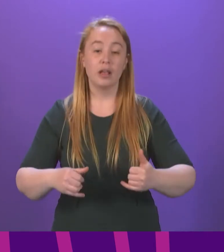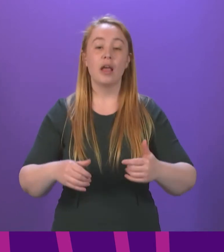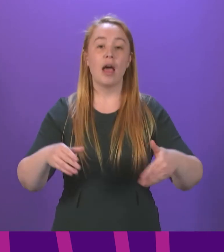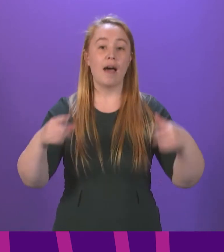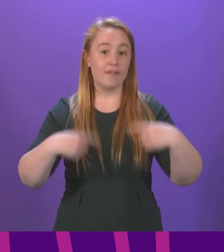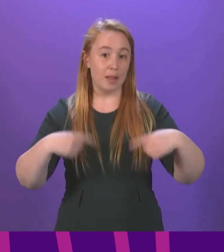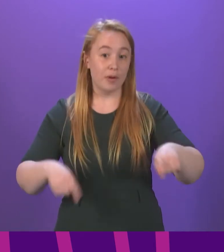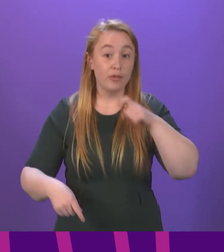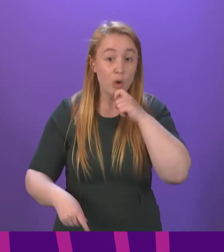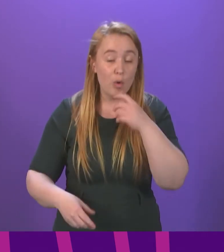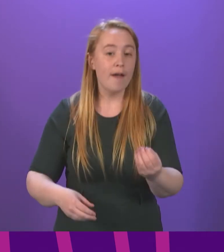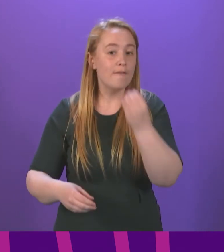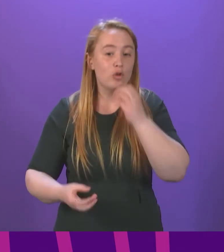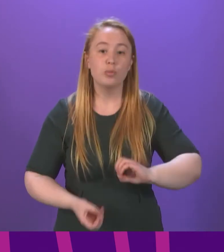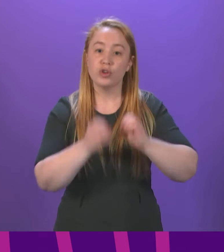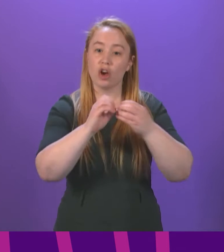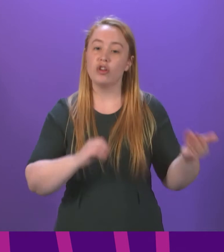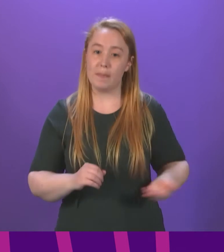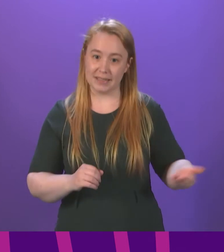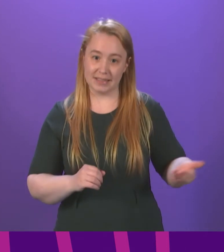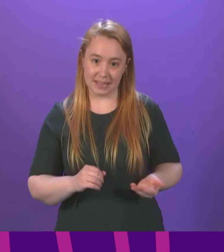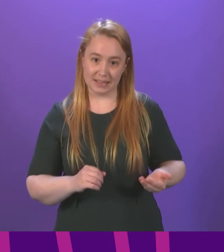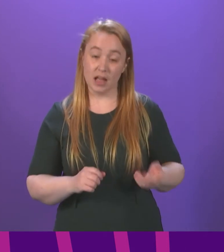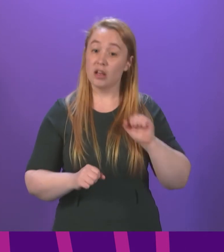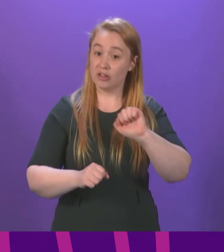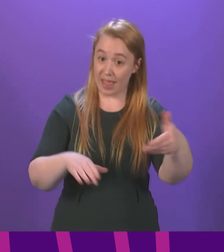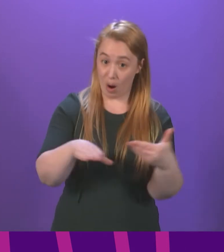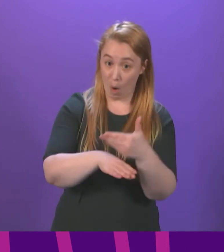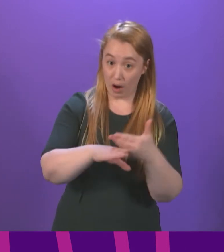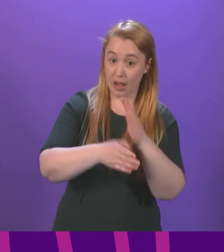distribution businesses, whose workplaces, by their nature, can present a higher risk